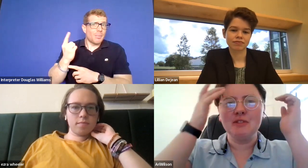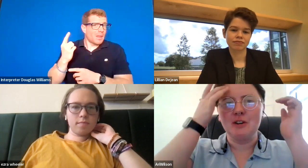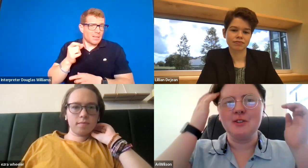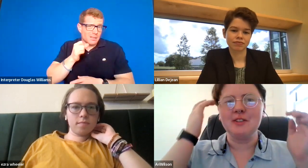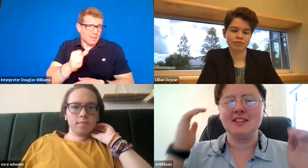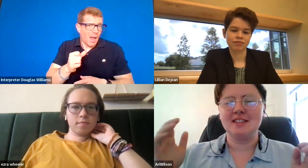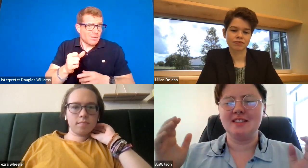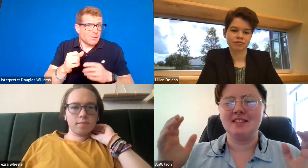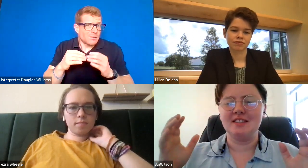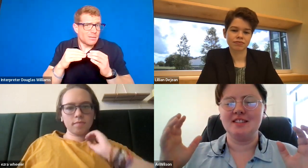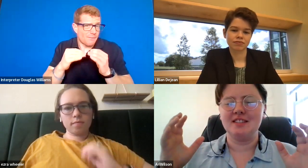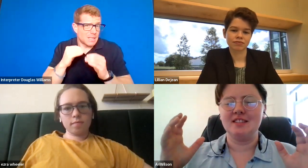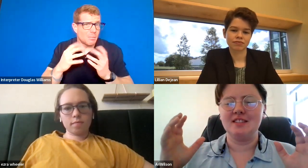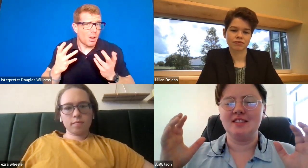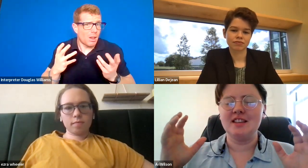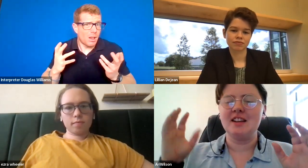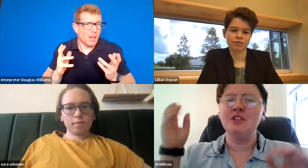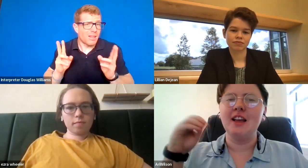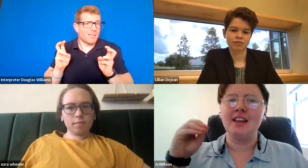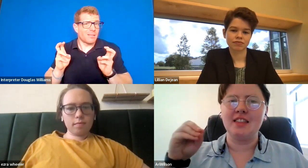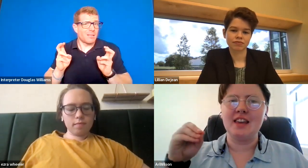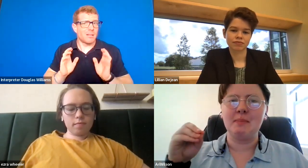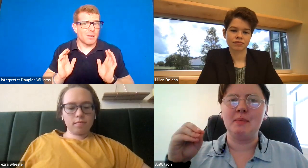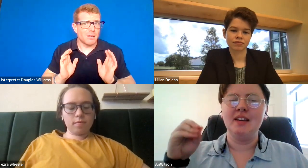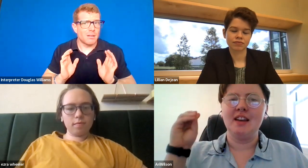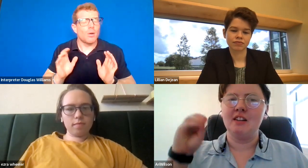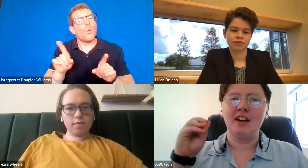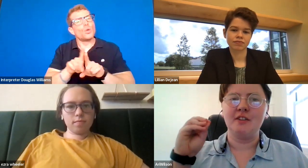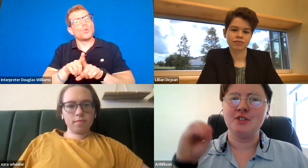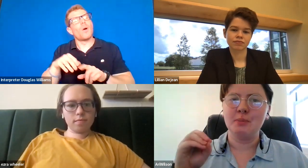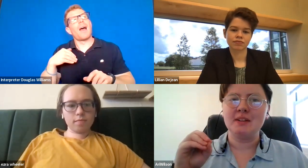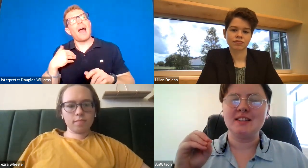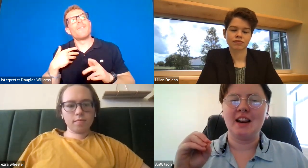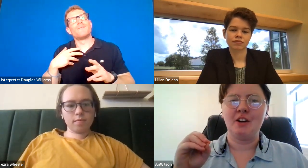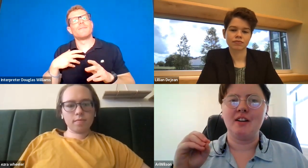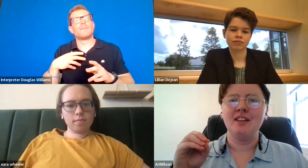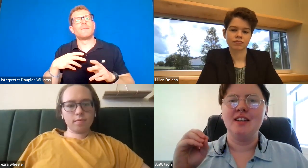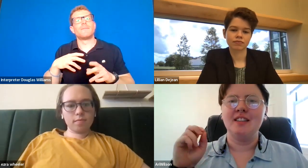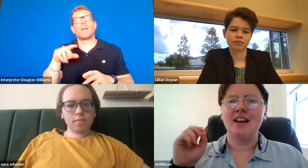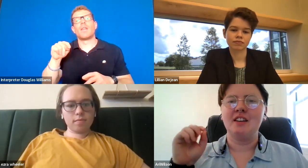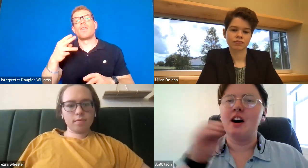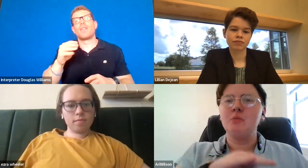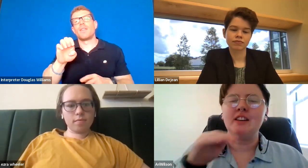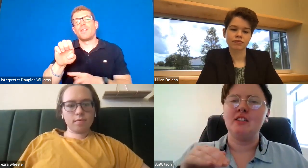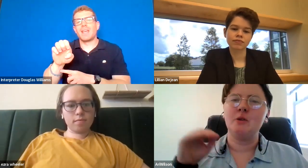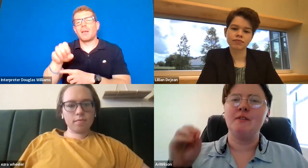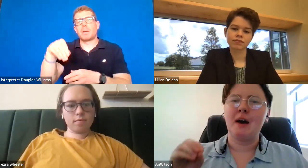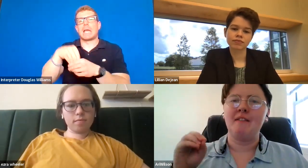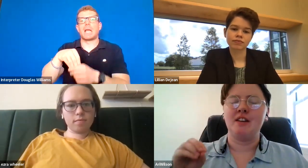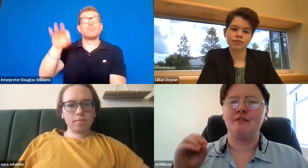And there was also this this underlying team in a lot of sermons that I heard that God will heal.